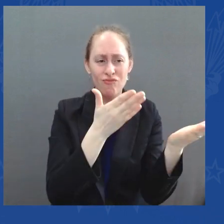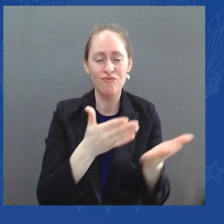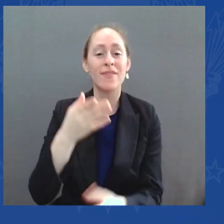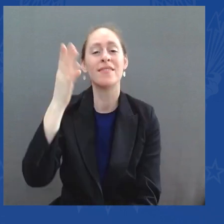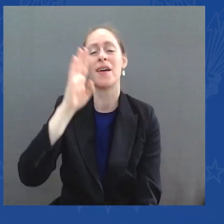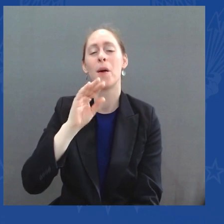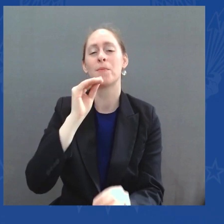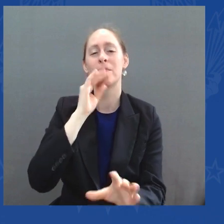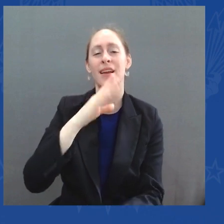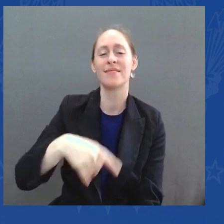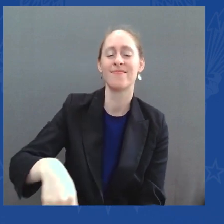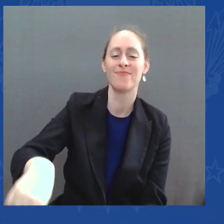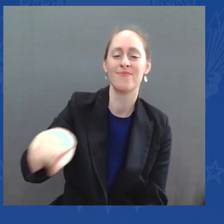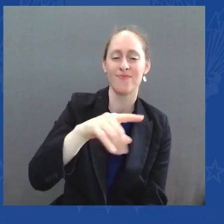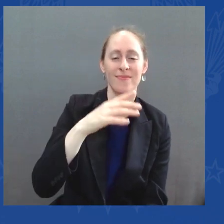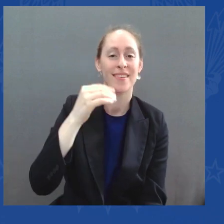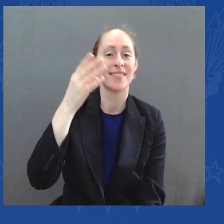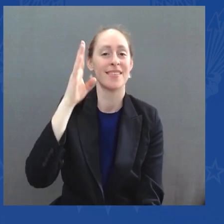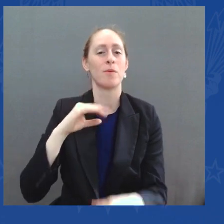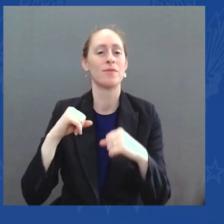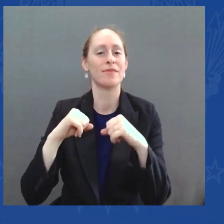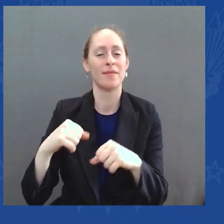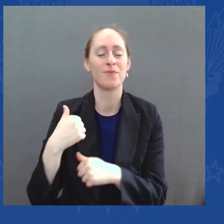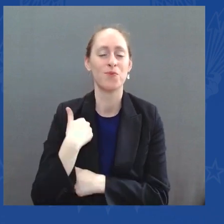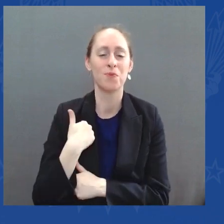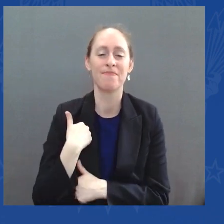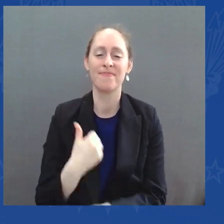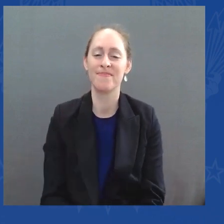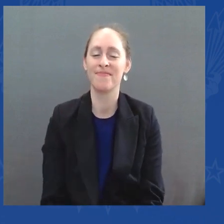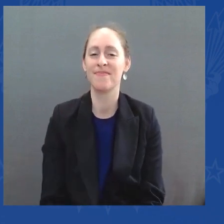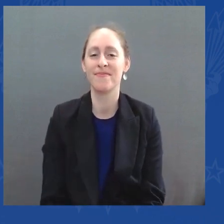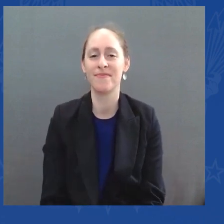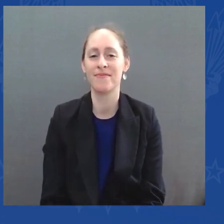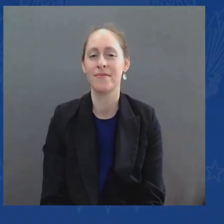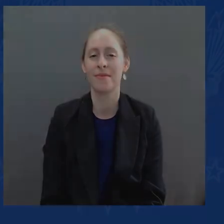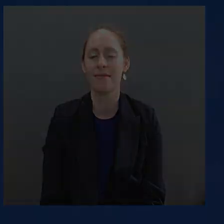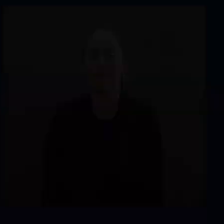Thank you, thank you, thank you.